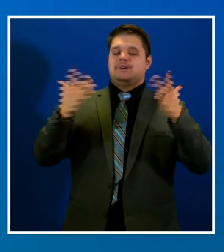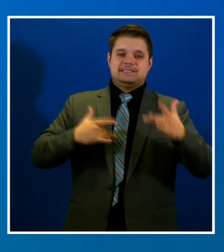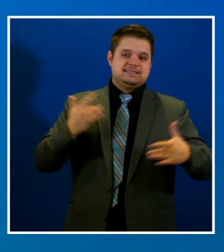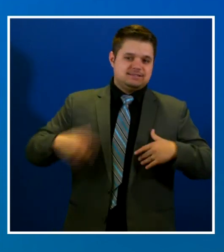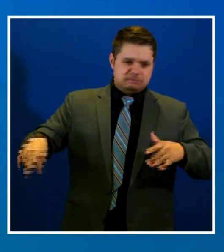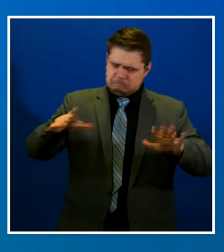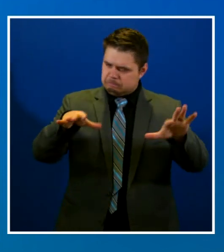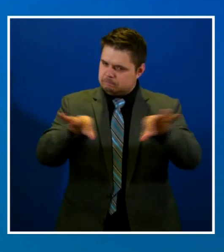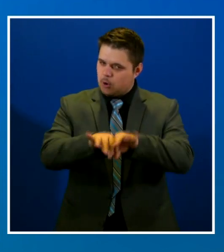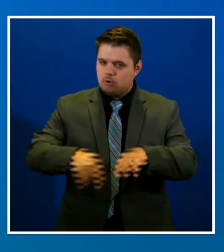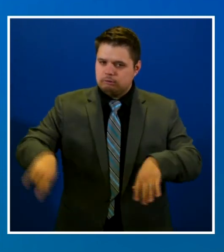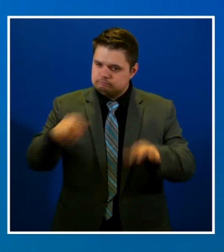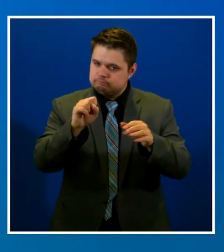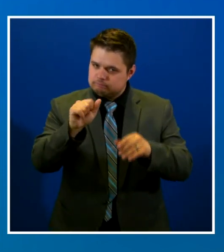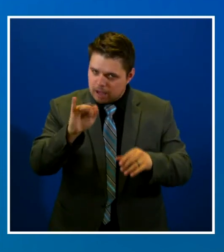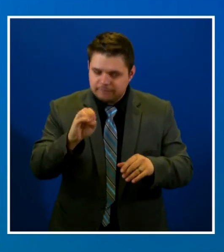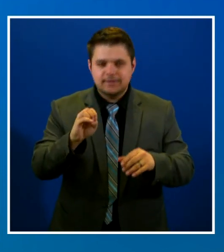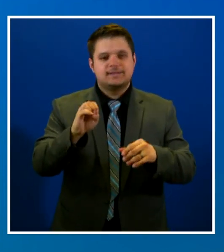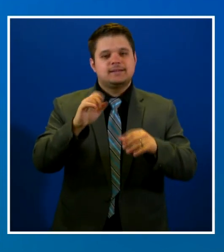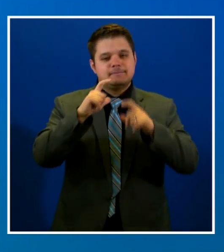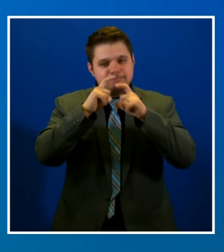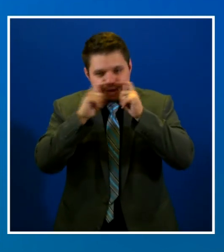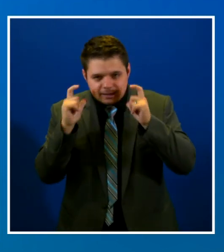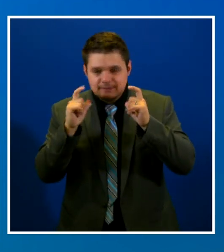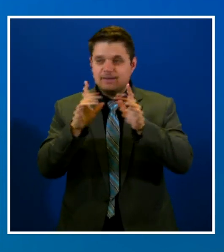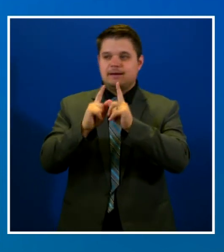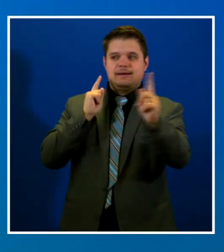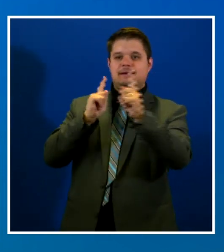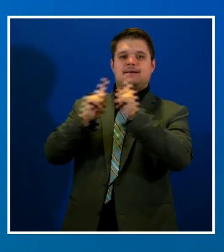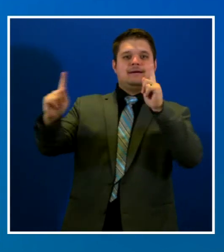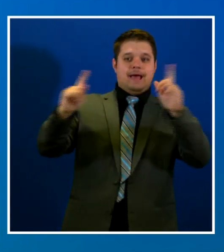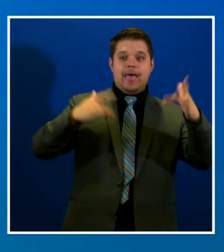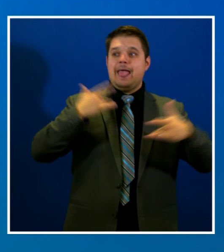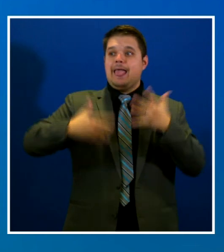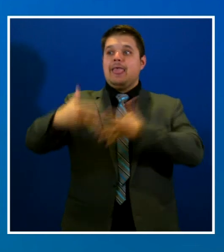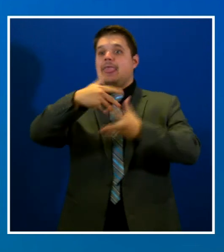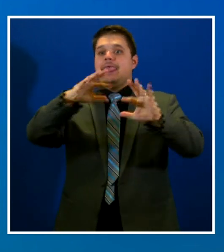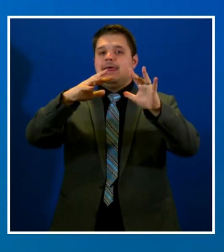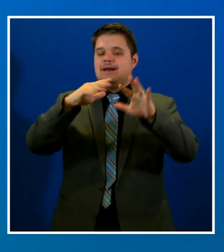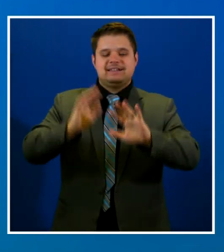coverings and maintain your physical distancing from others outside of your household.